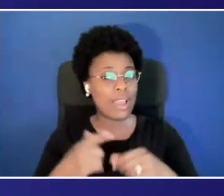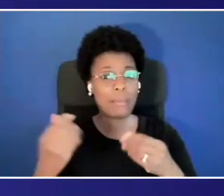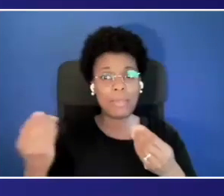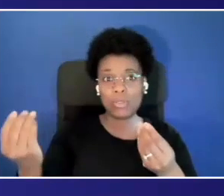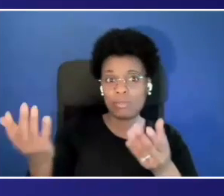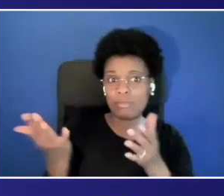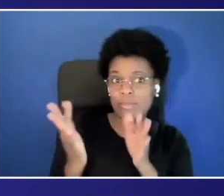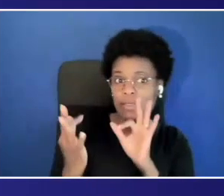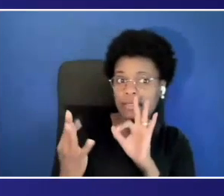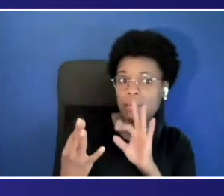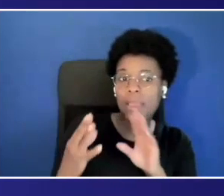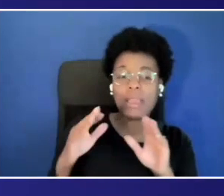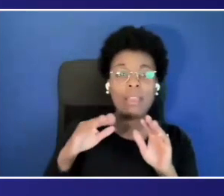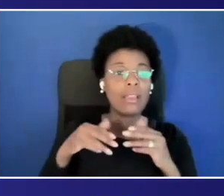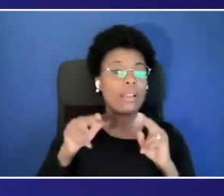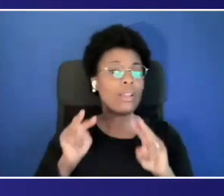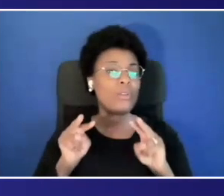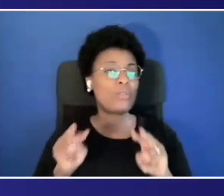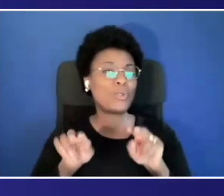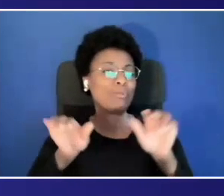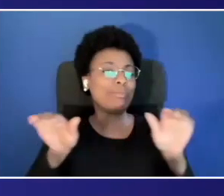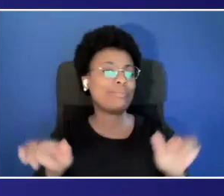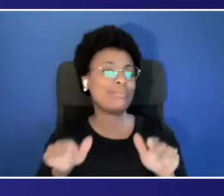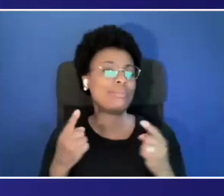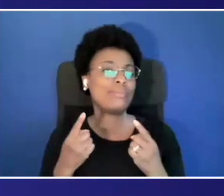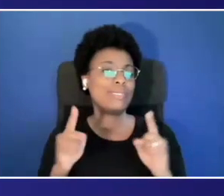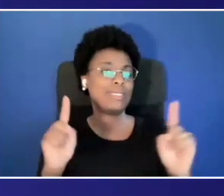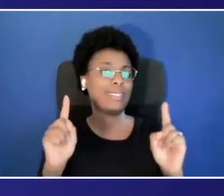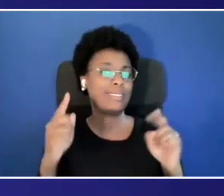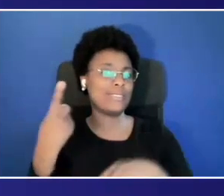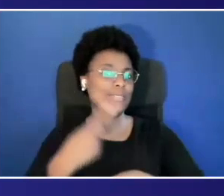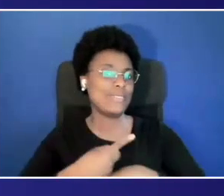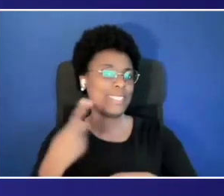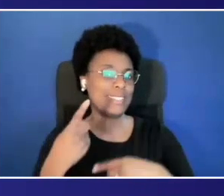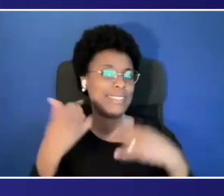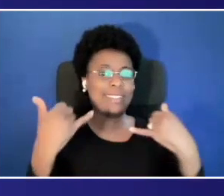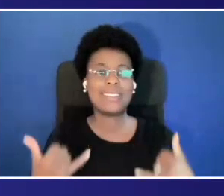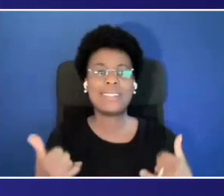With that, I'll turn over to Tammy.